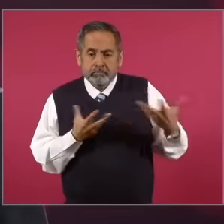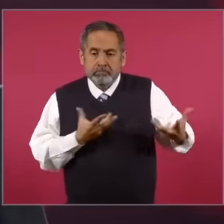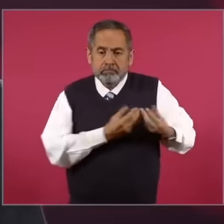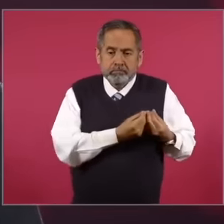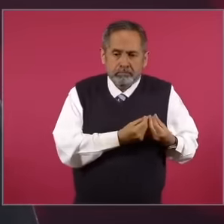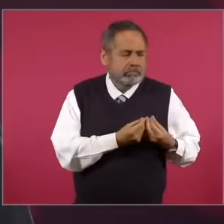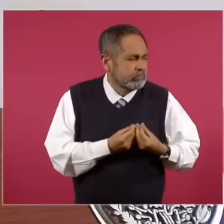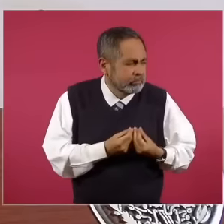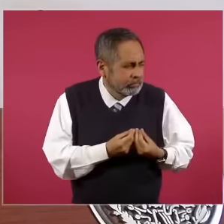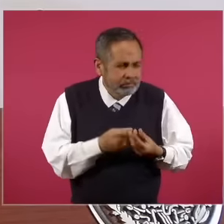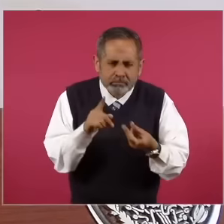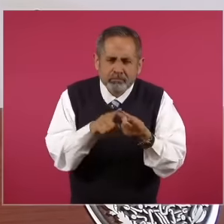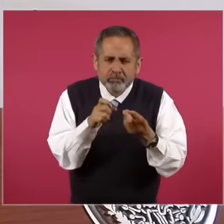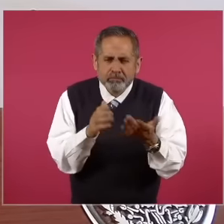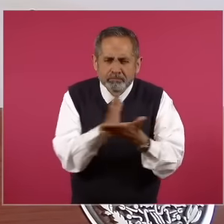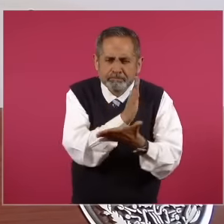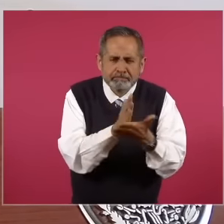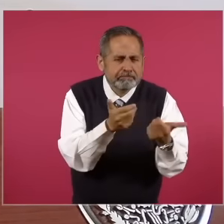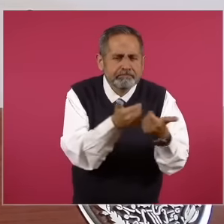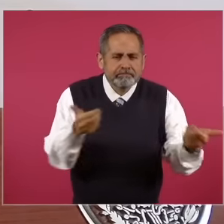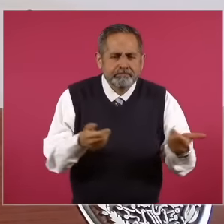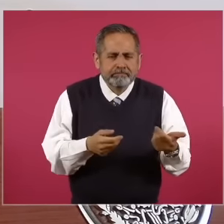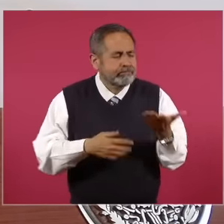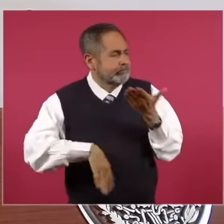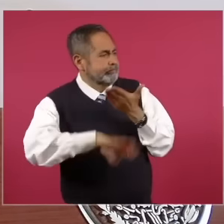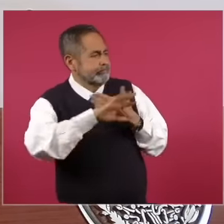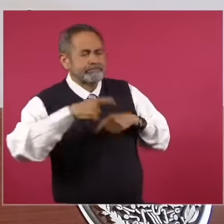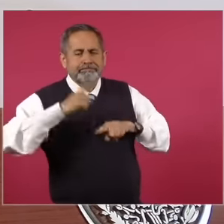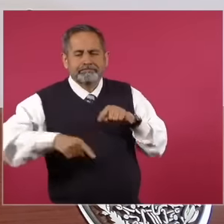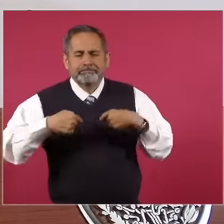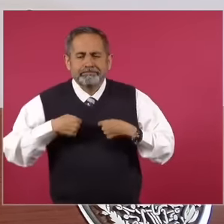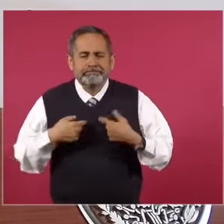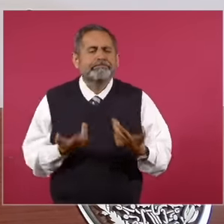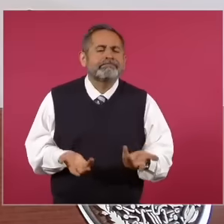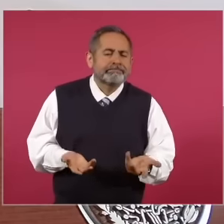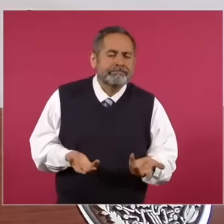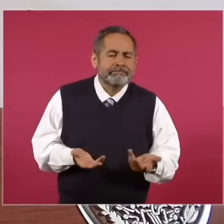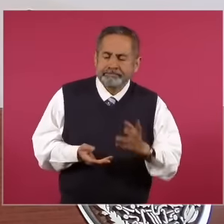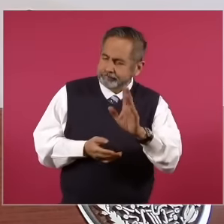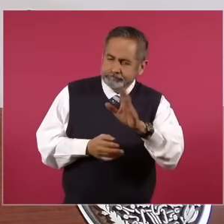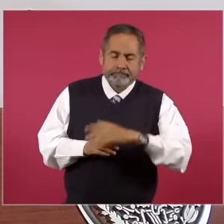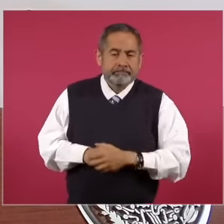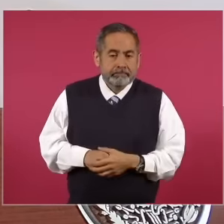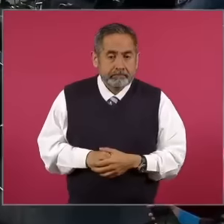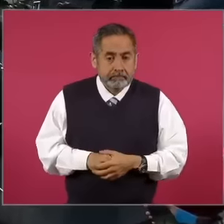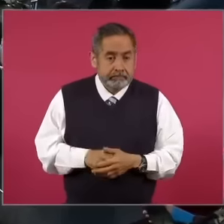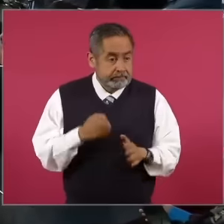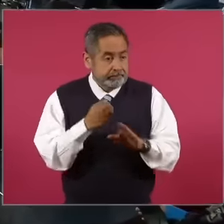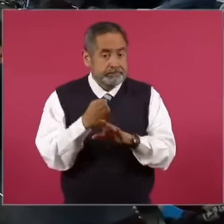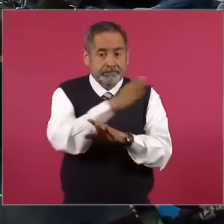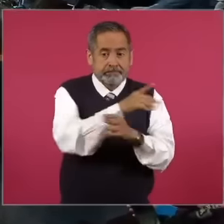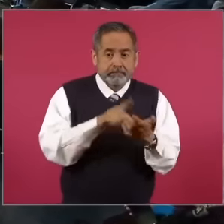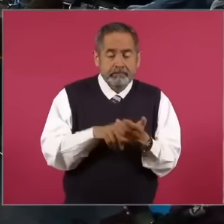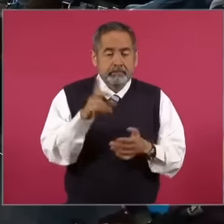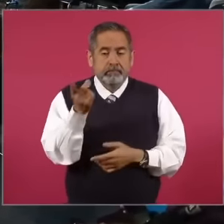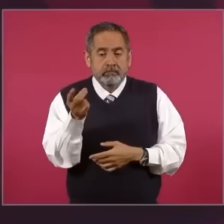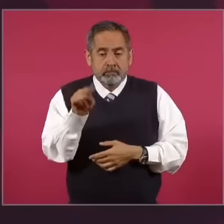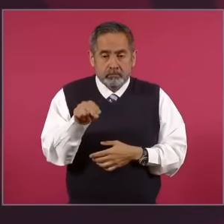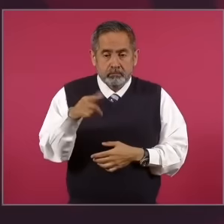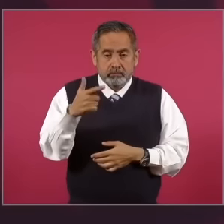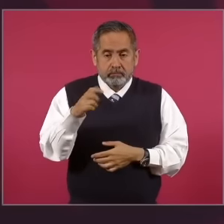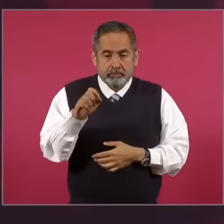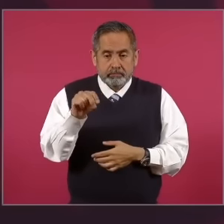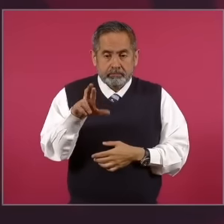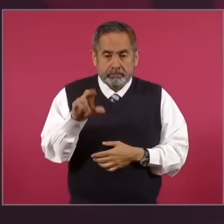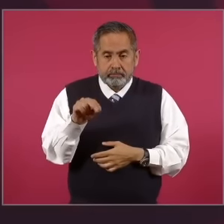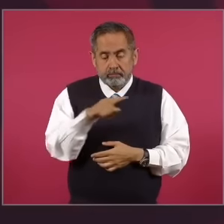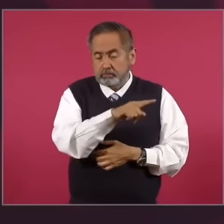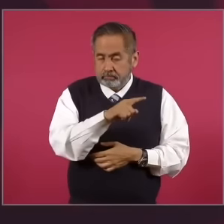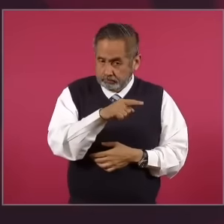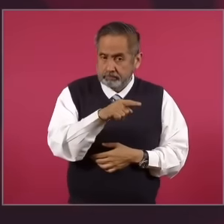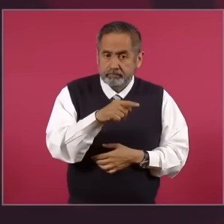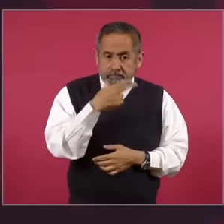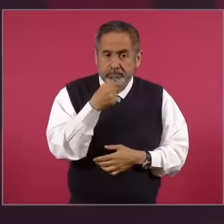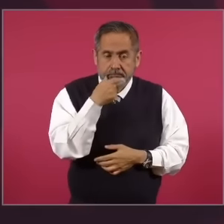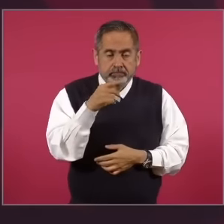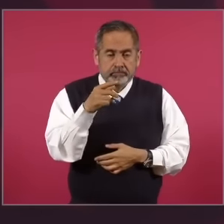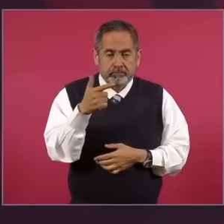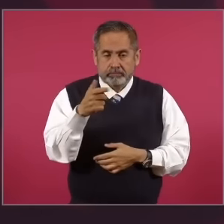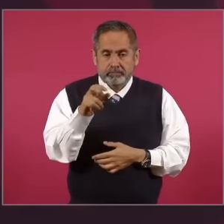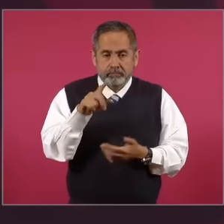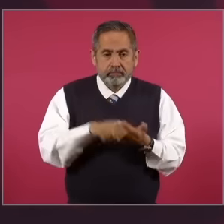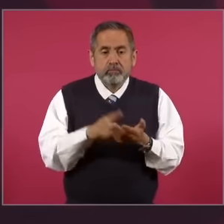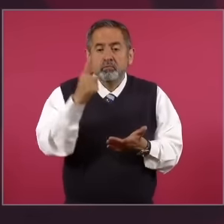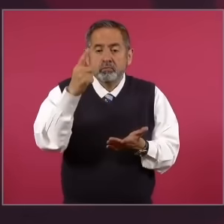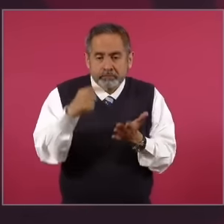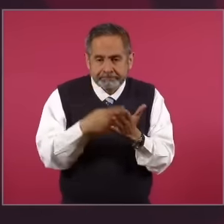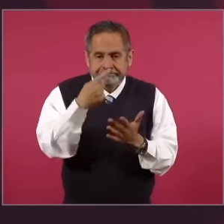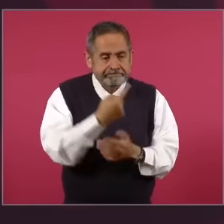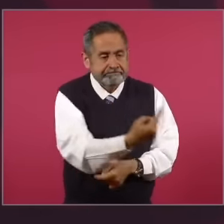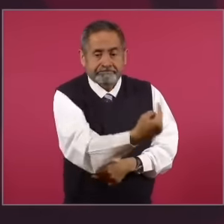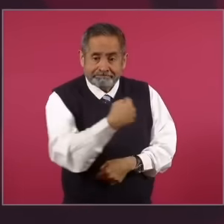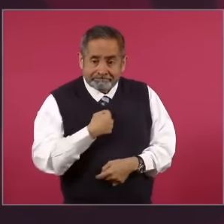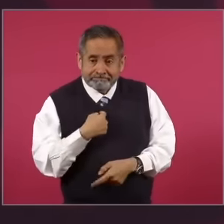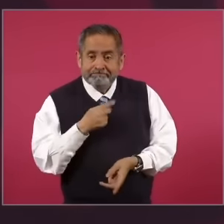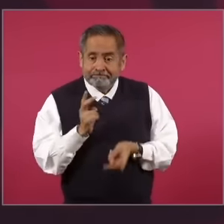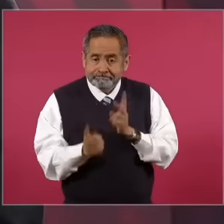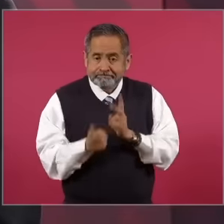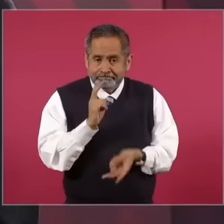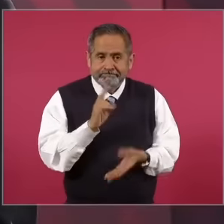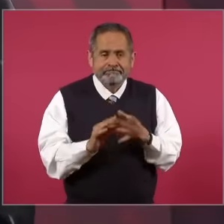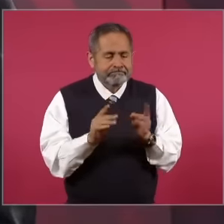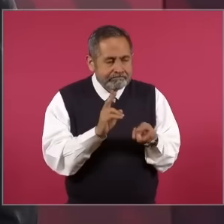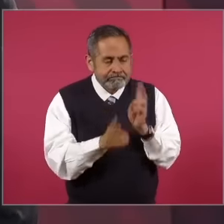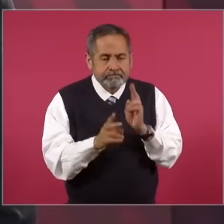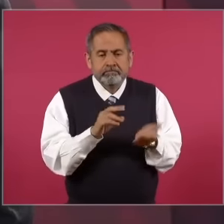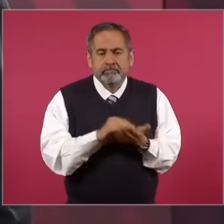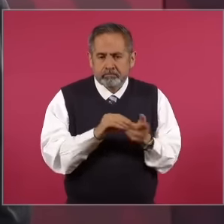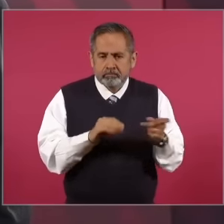in favor of the lawlessness Don Genaro had been there before yes And once he talked to me